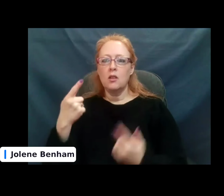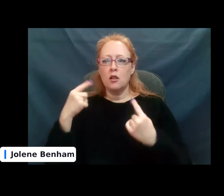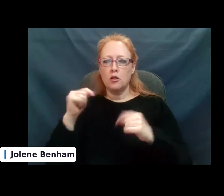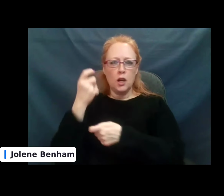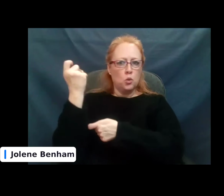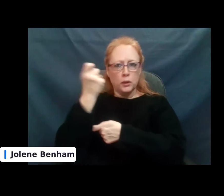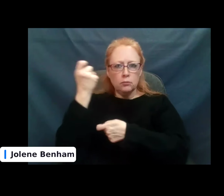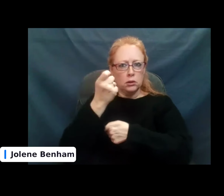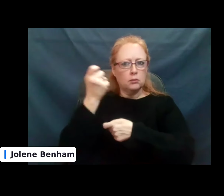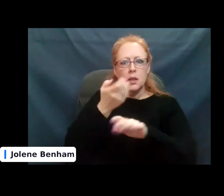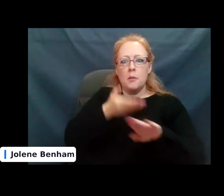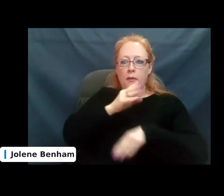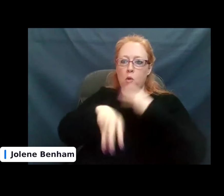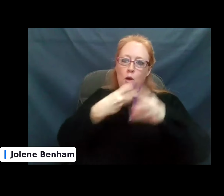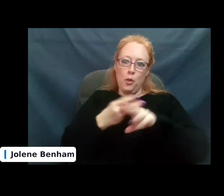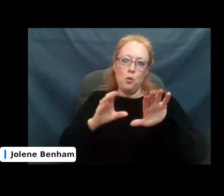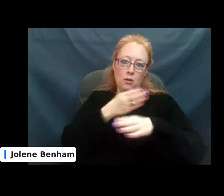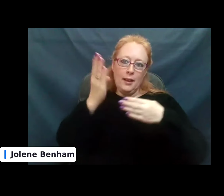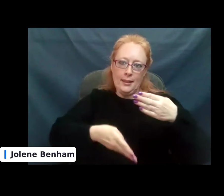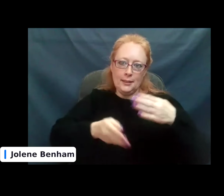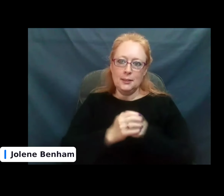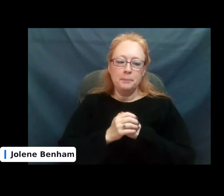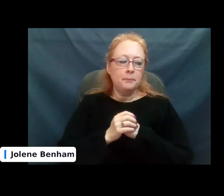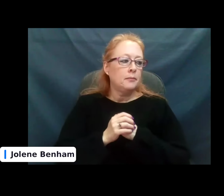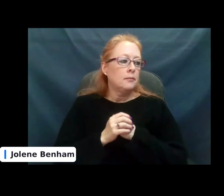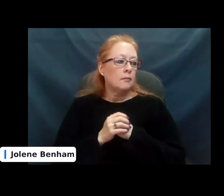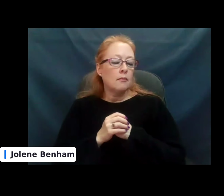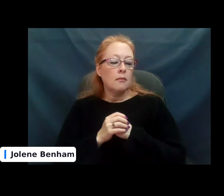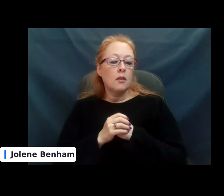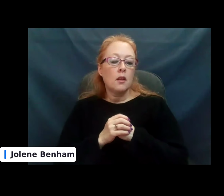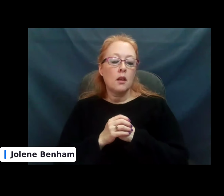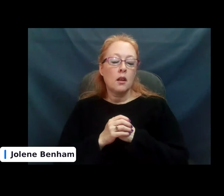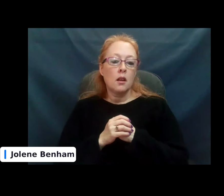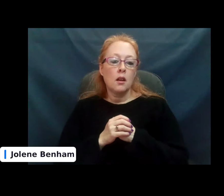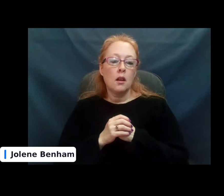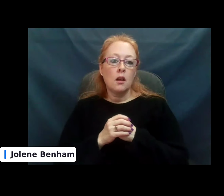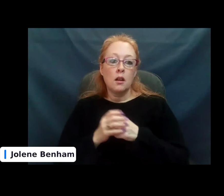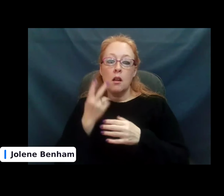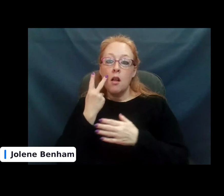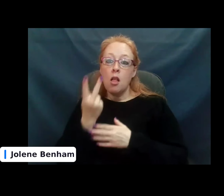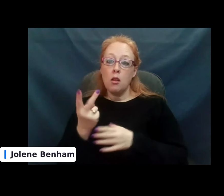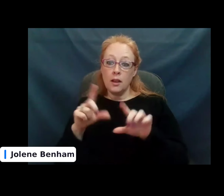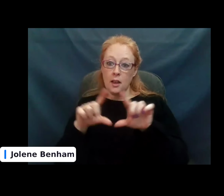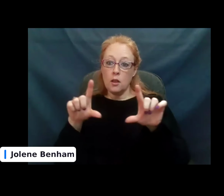And players are different doomsday cults that are trying to win favor before the world ends. So it light hearted and fun you can already see.